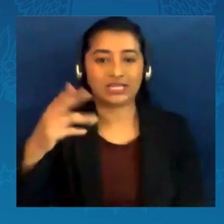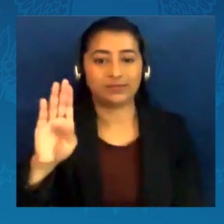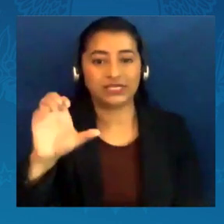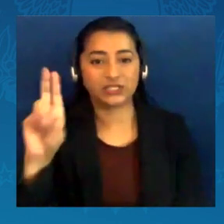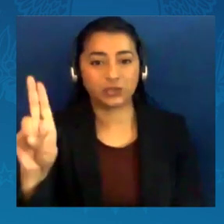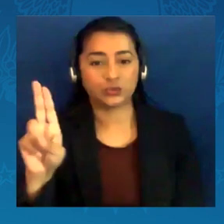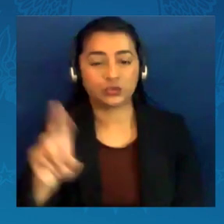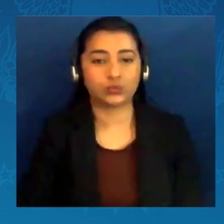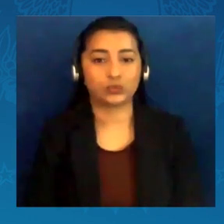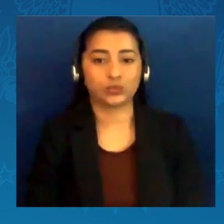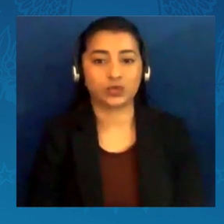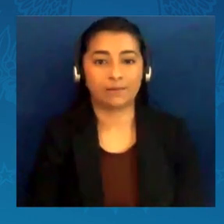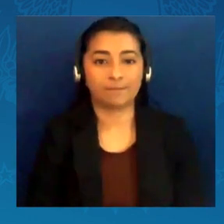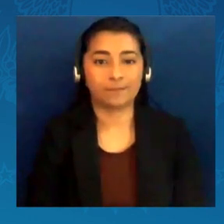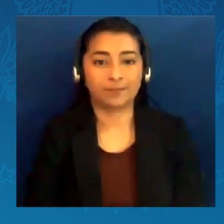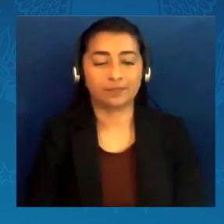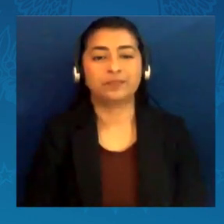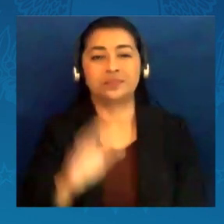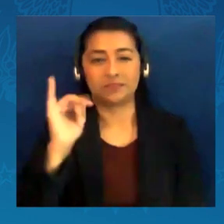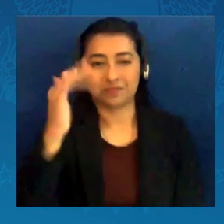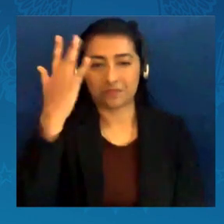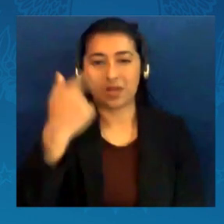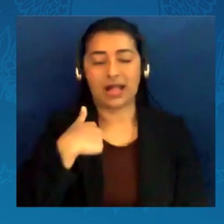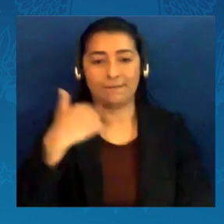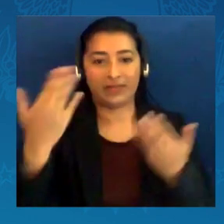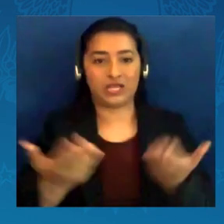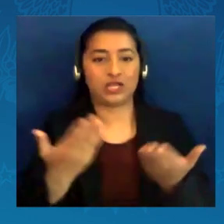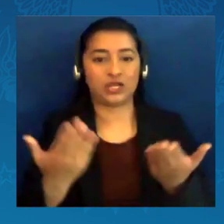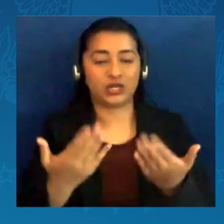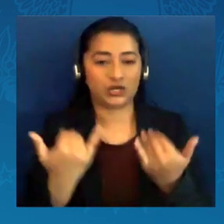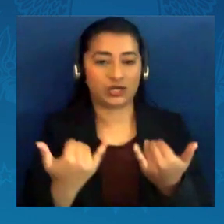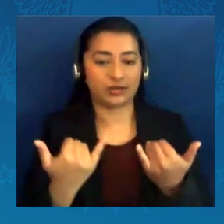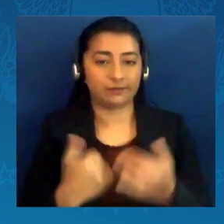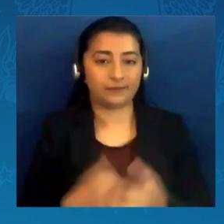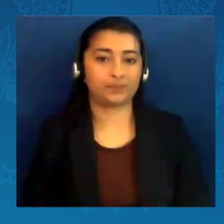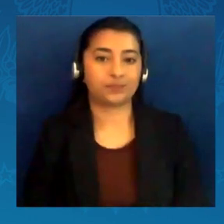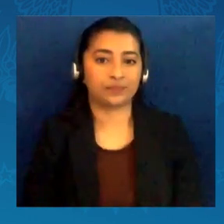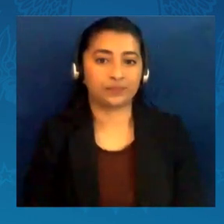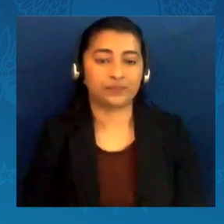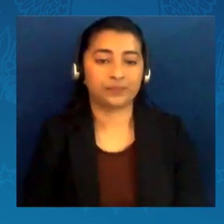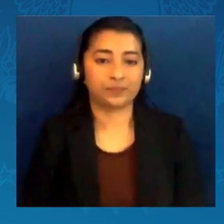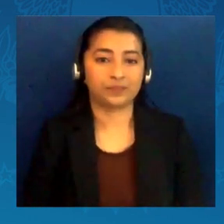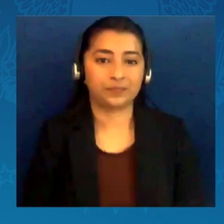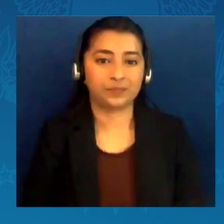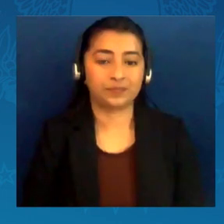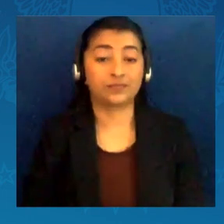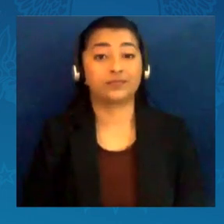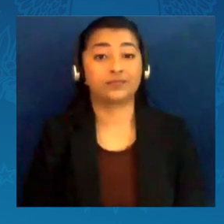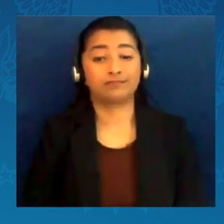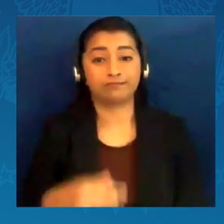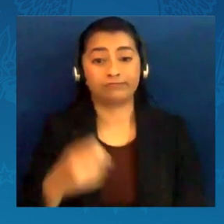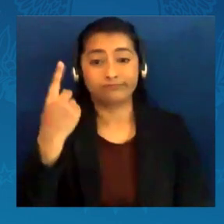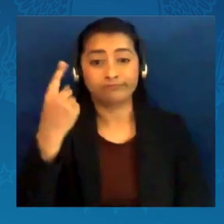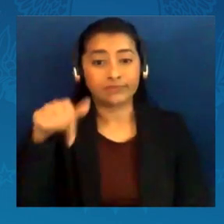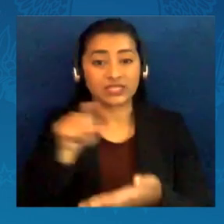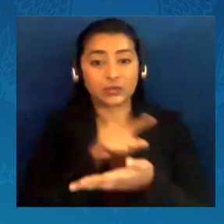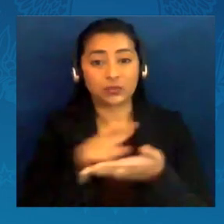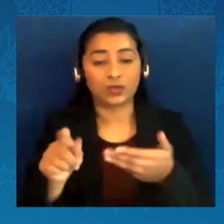So, that's why I'm here today, including the fact that this is a week that most of us -- year-round, but this week --